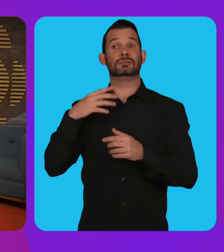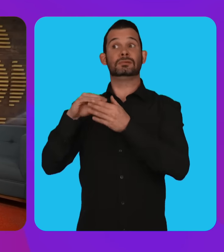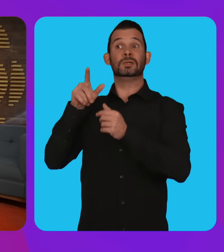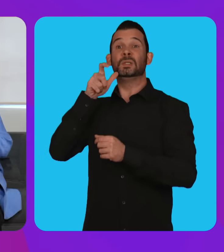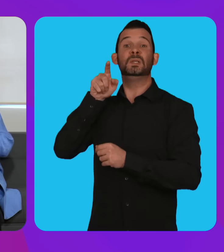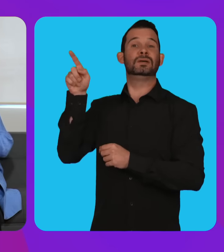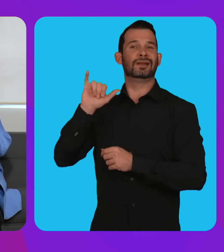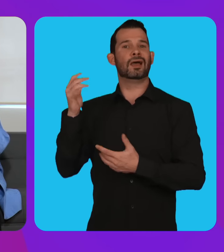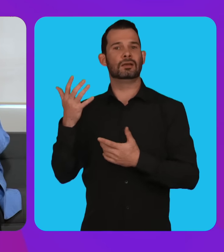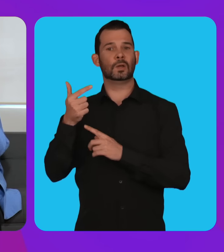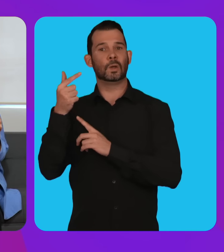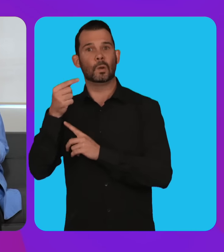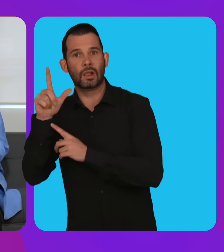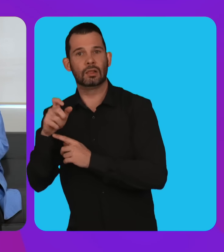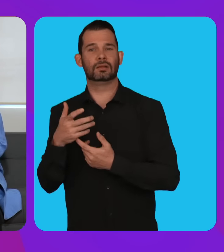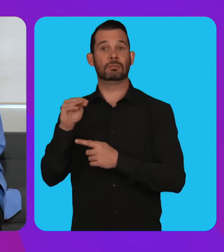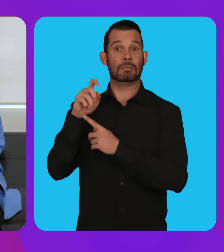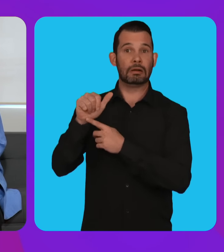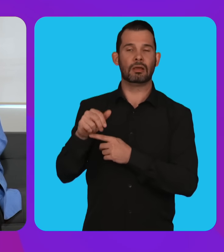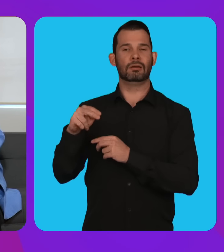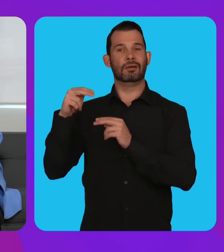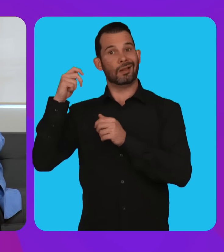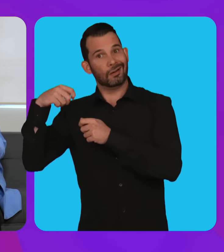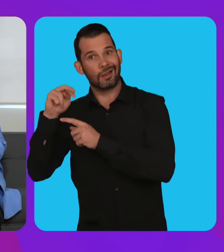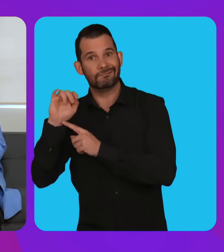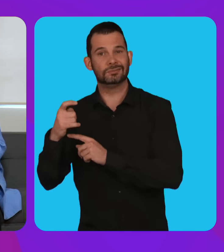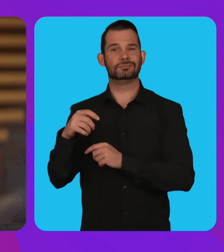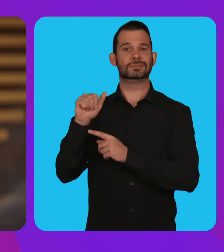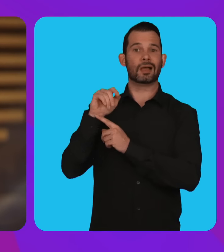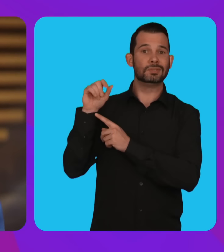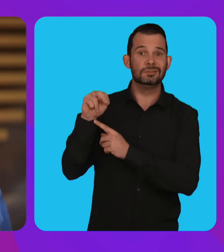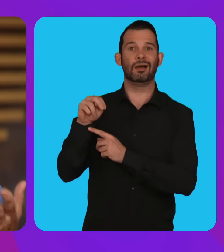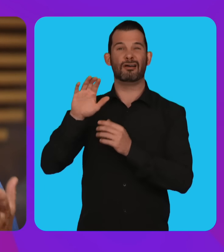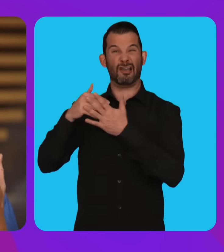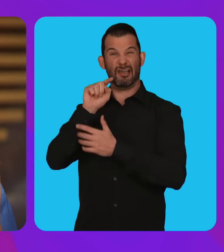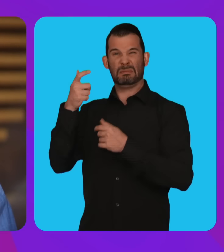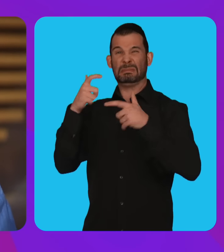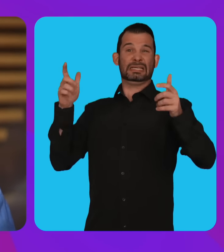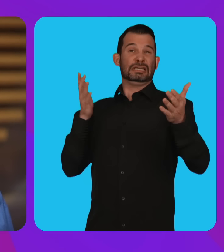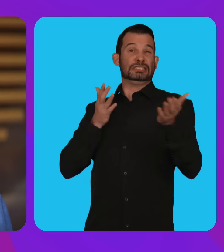Google, Meta, Netflix, Amazon, all of those big services